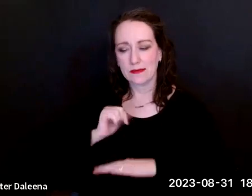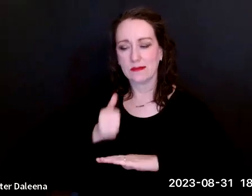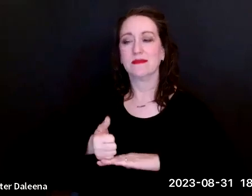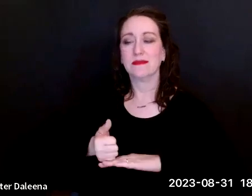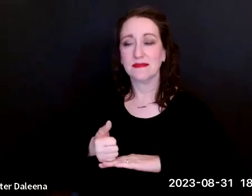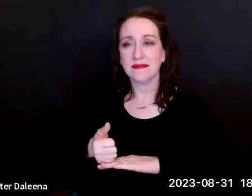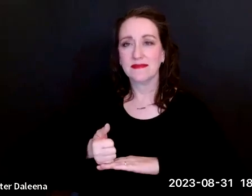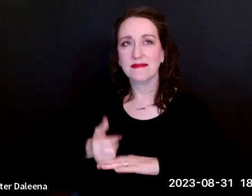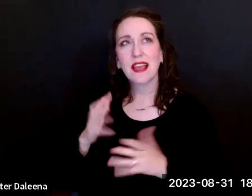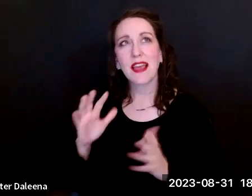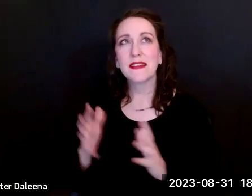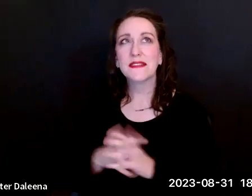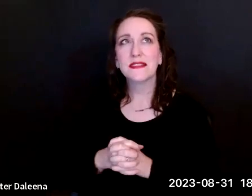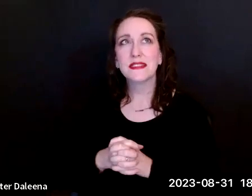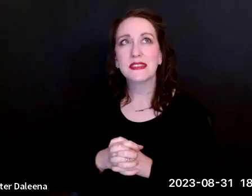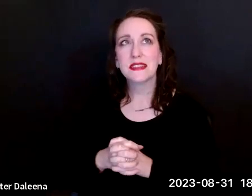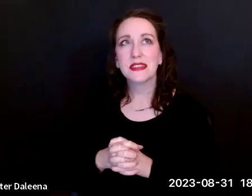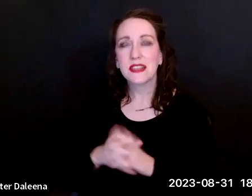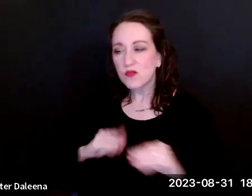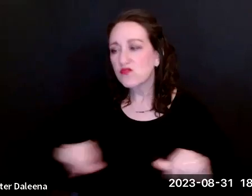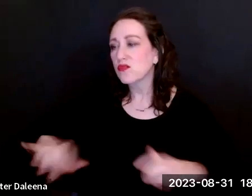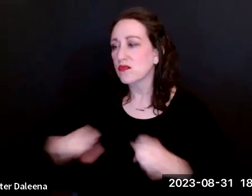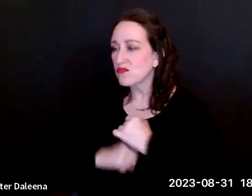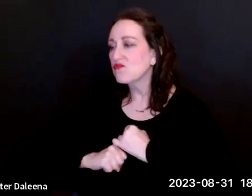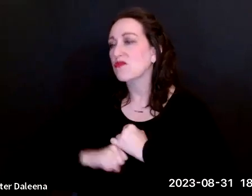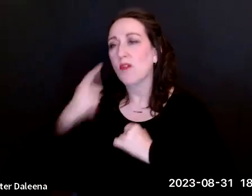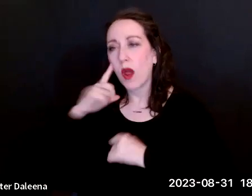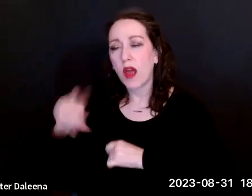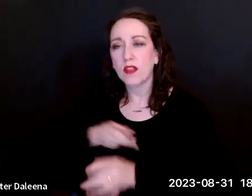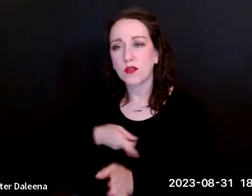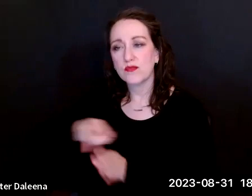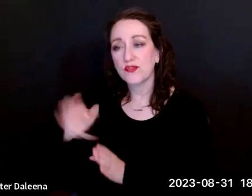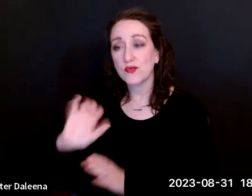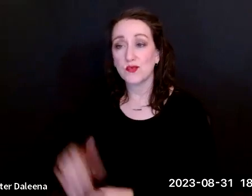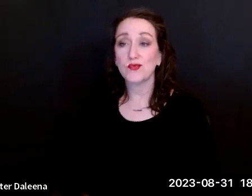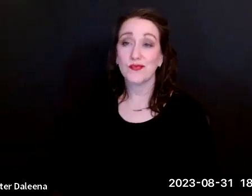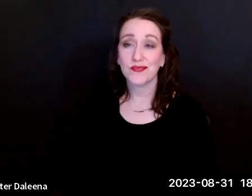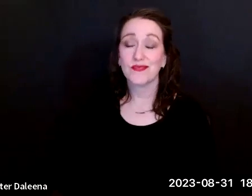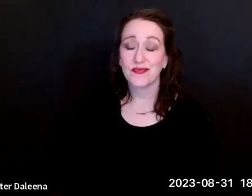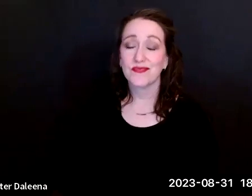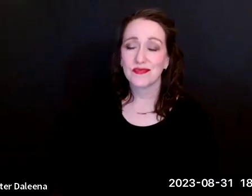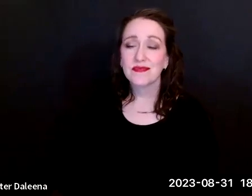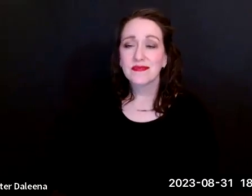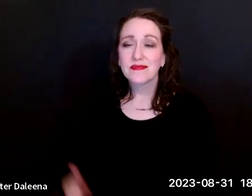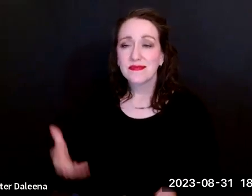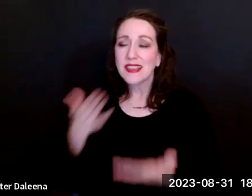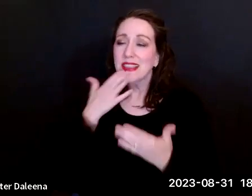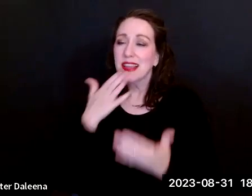um kind of the groundwork for other professions as well and so I I just thank you it's been